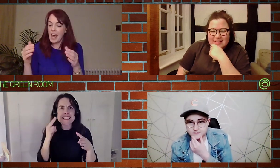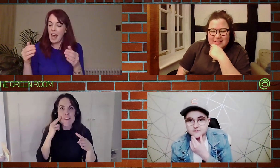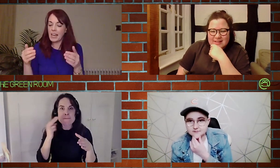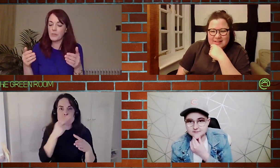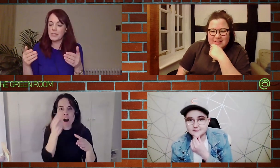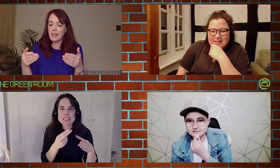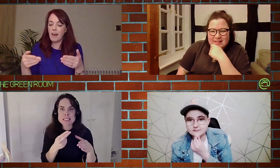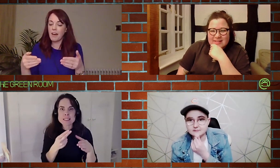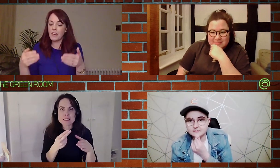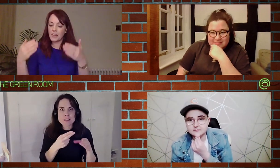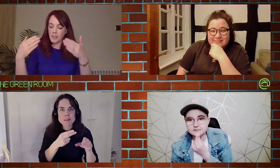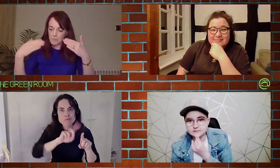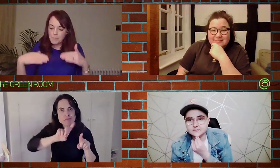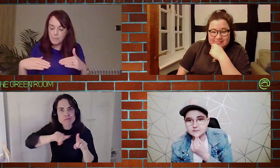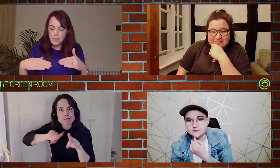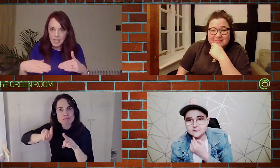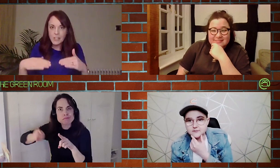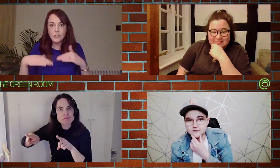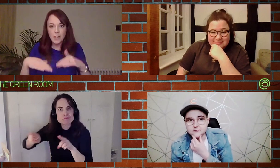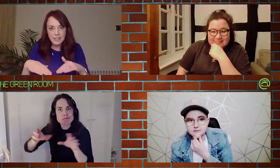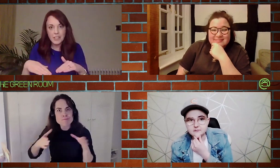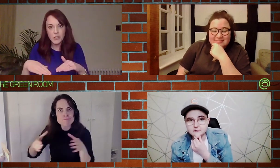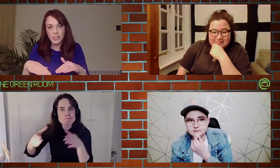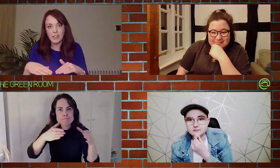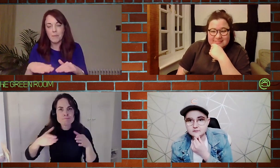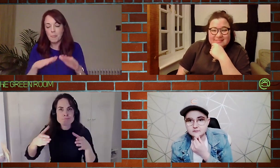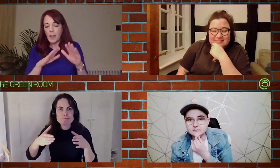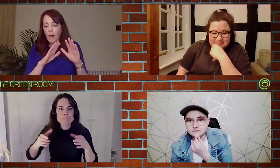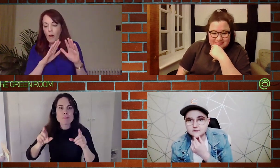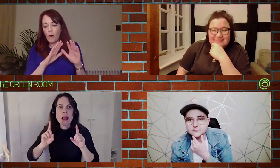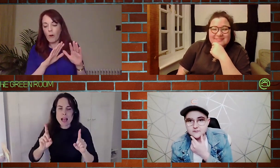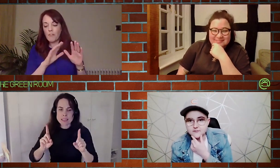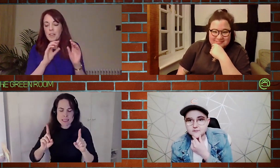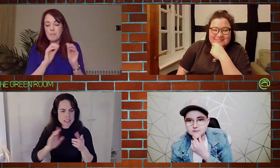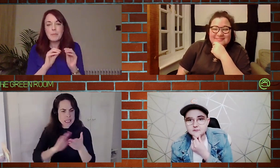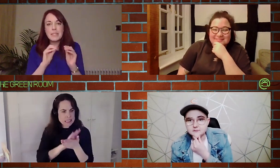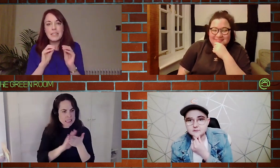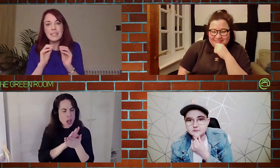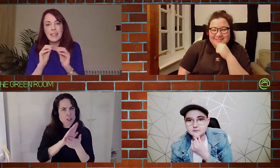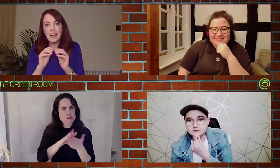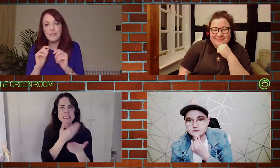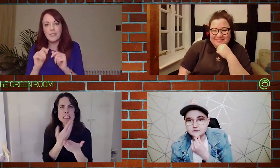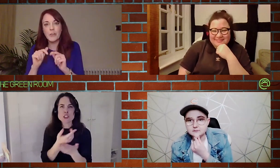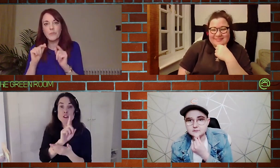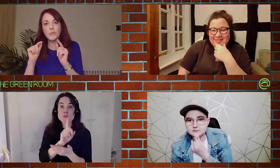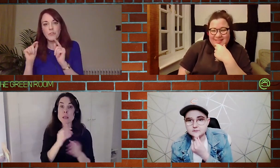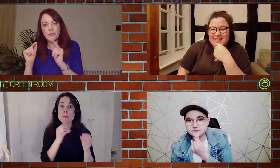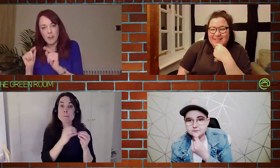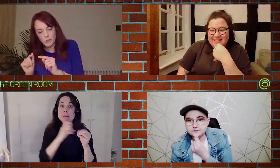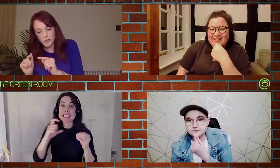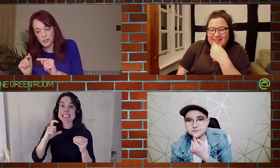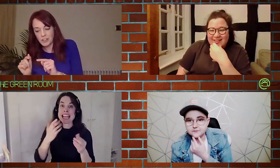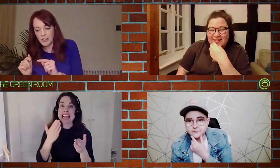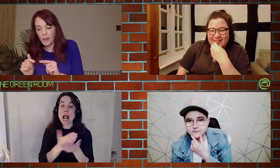and it was a signed translation of the BBC's Live Lounge version